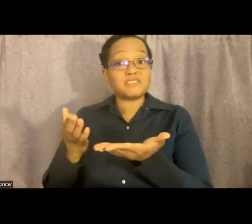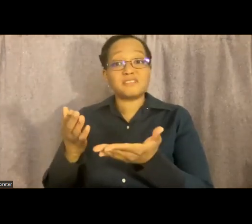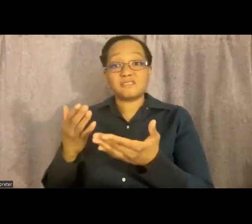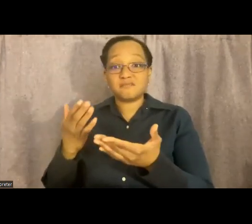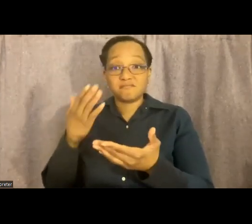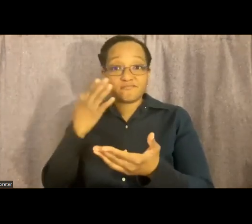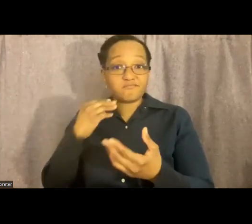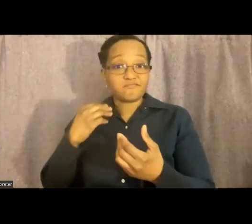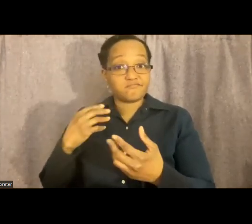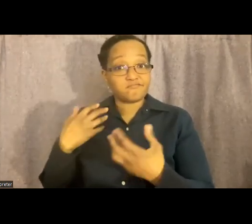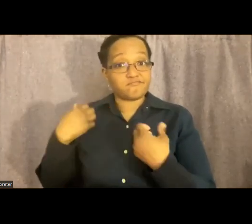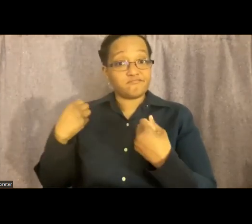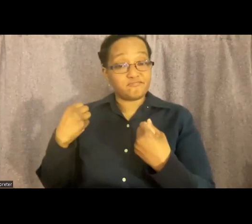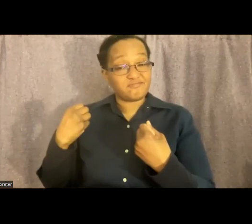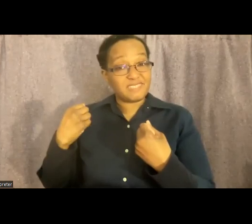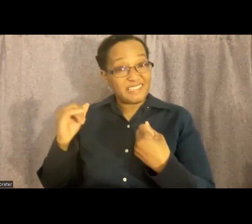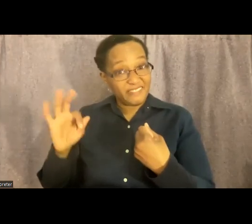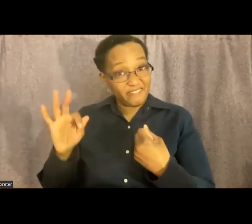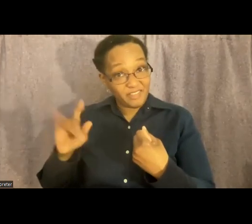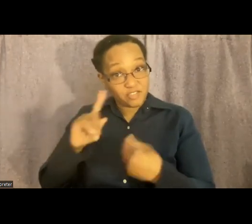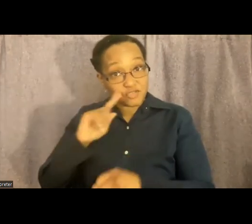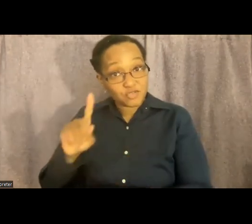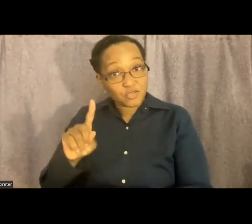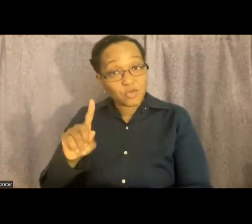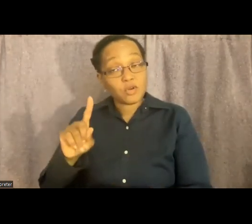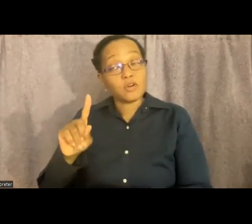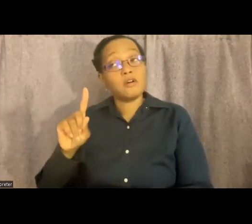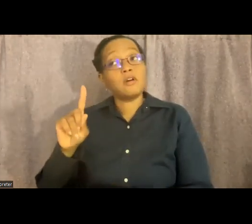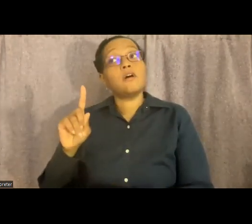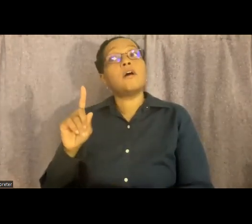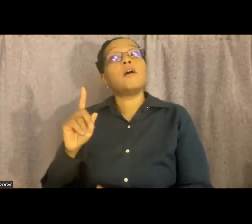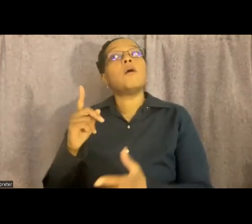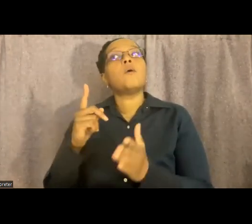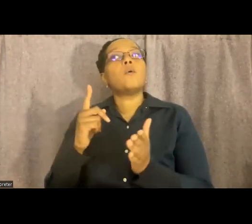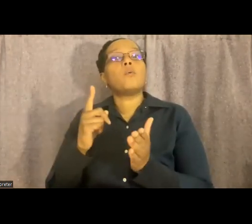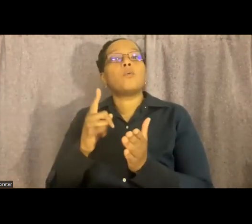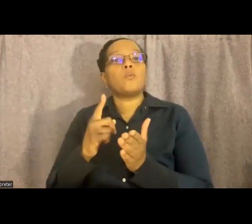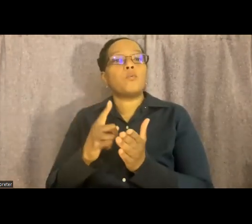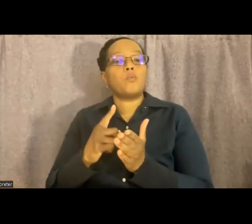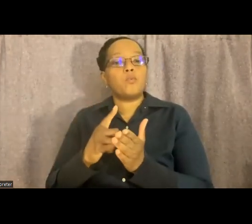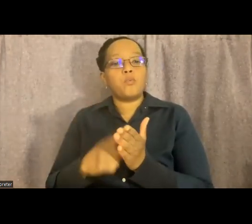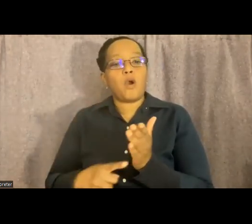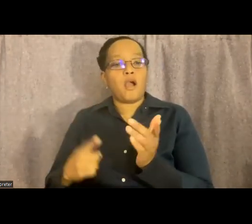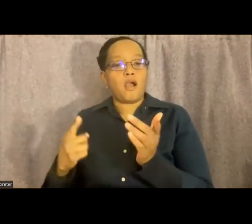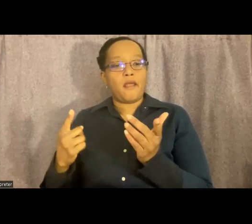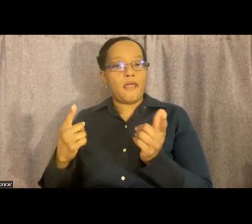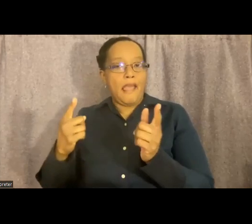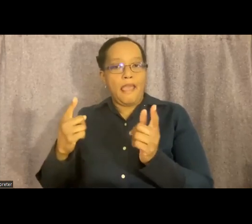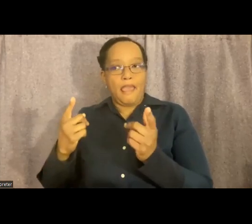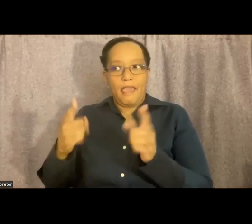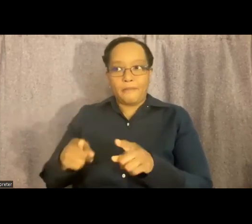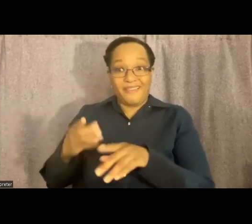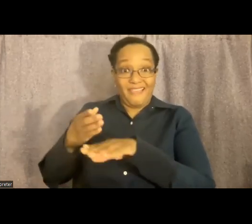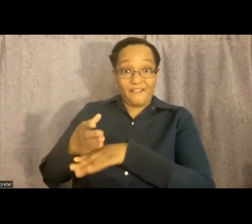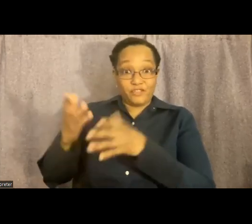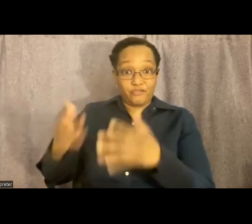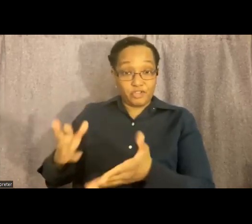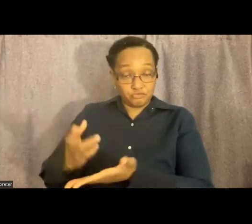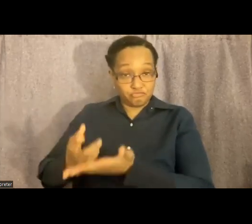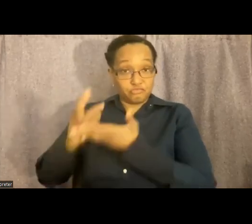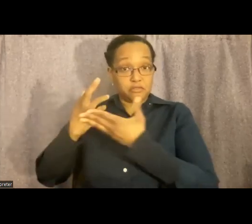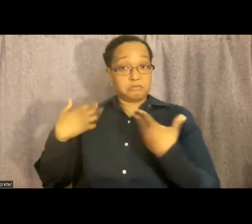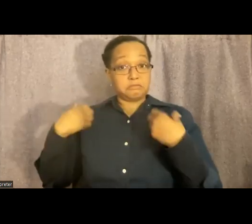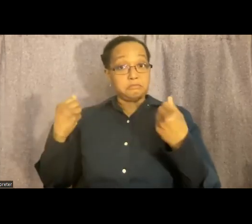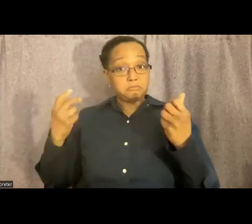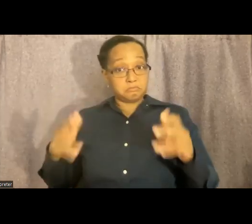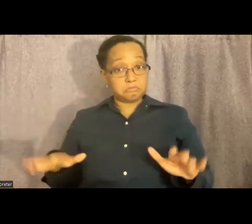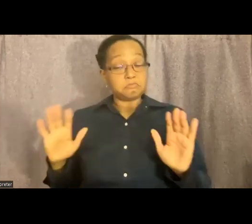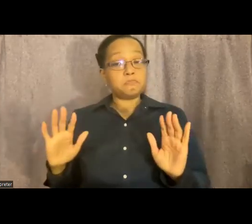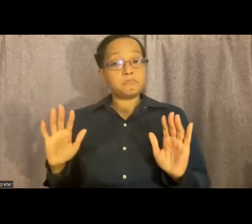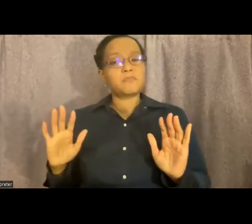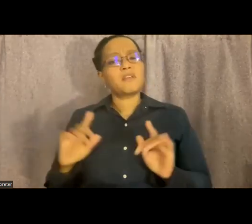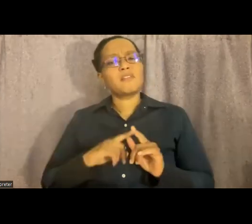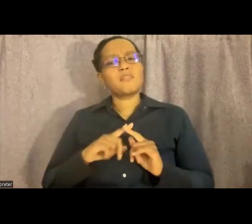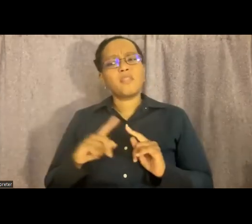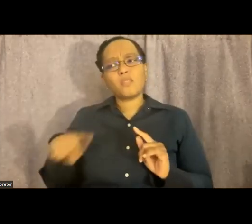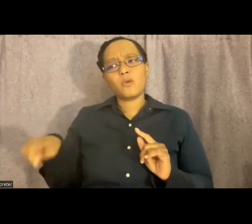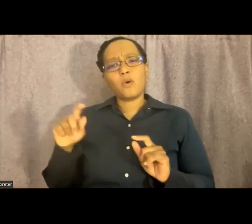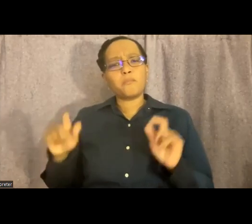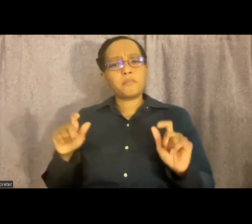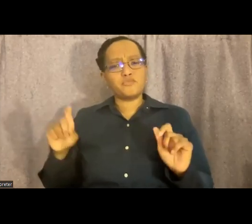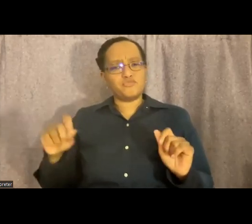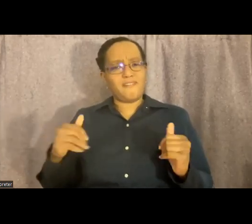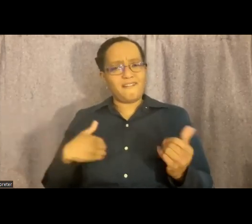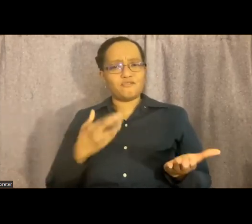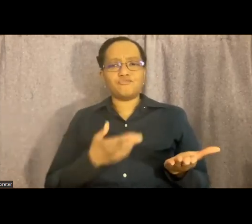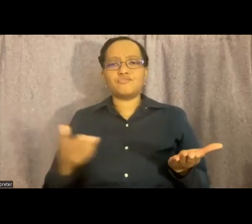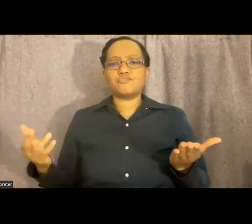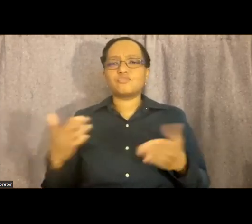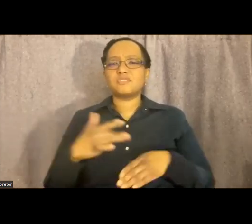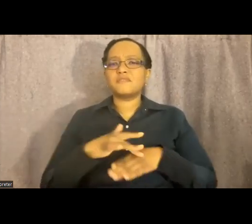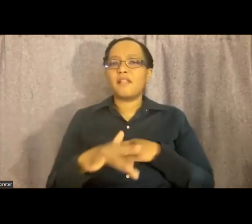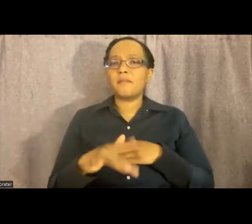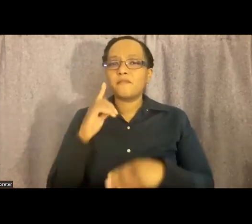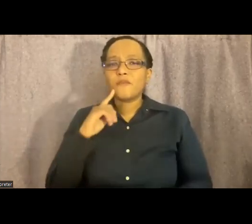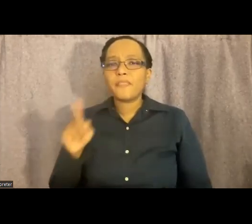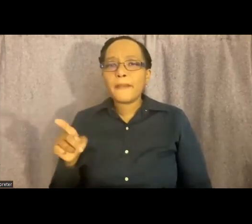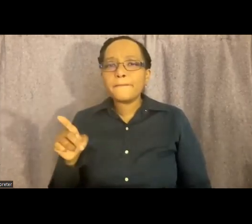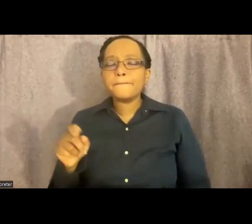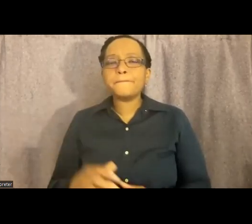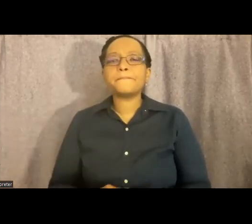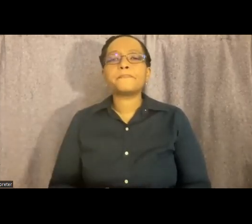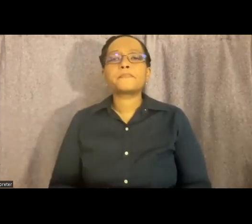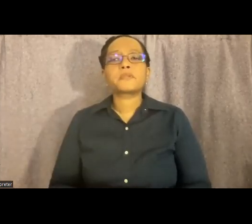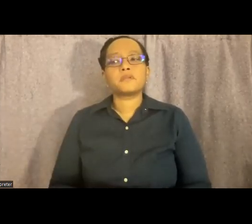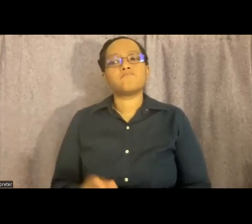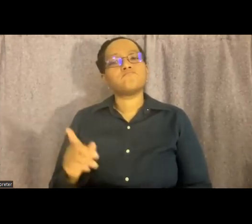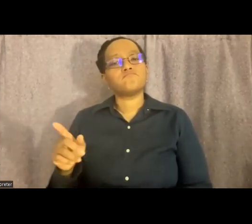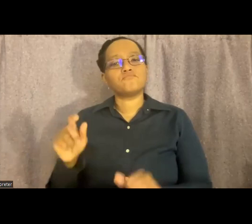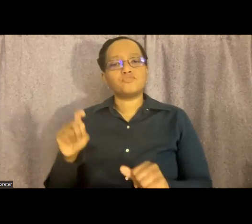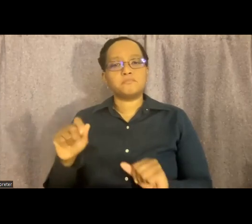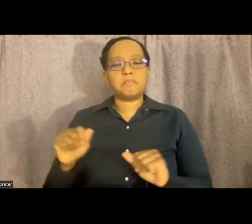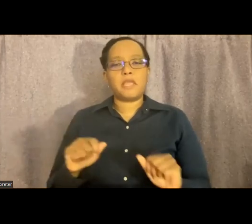after they are rehabilitated, they should be able to have the resources to go back in